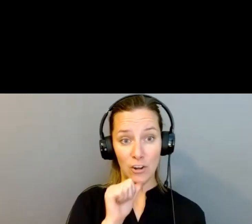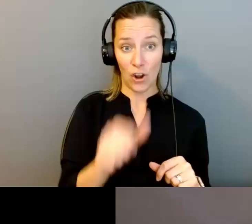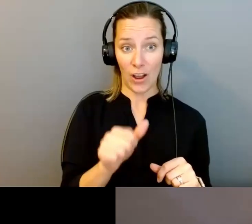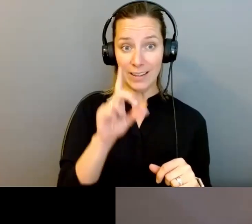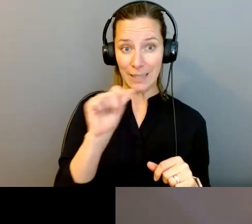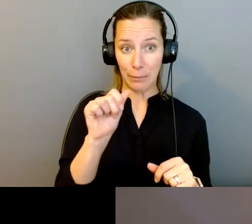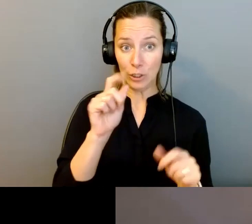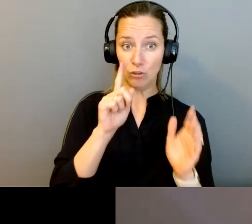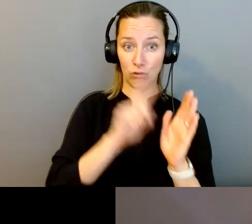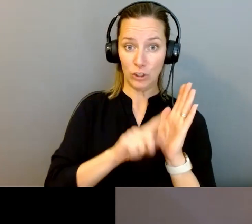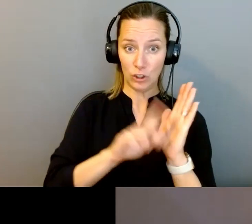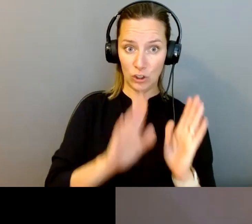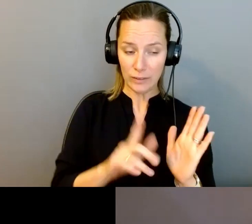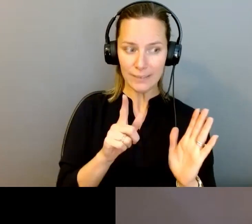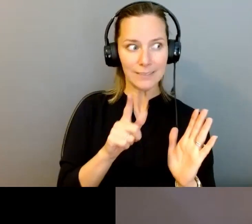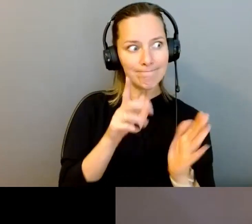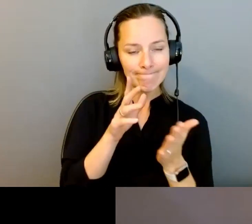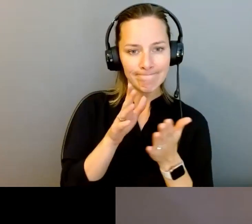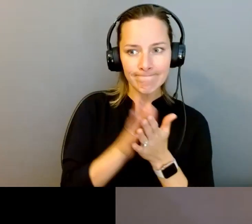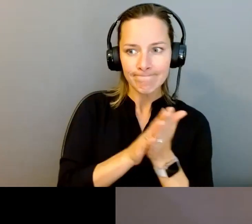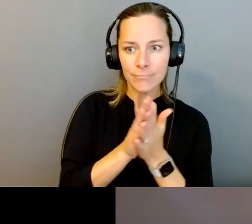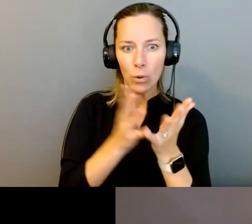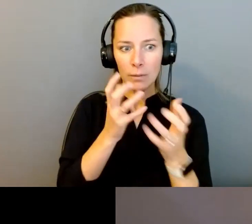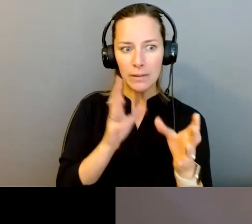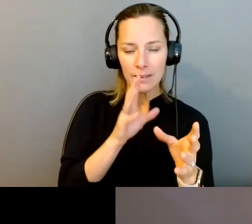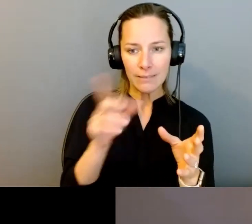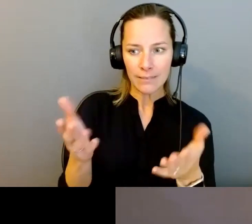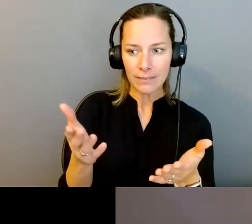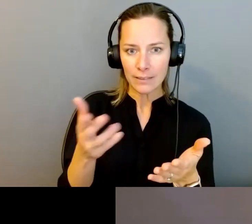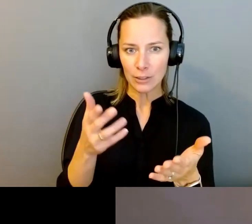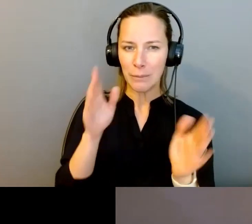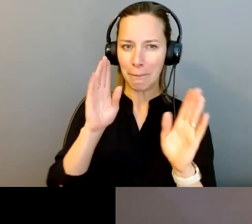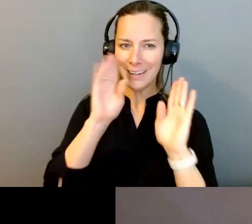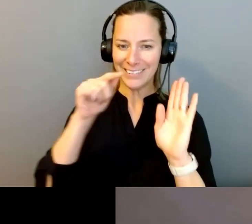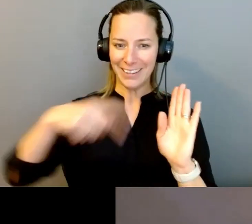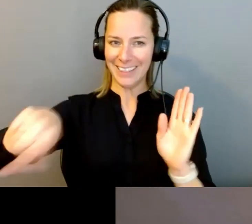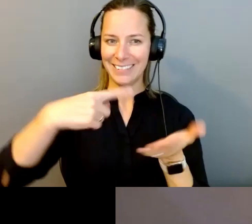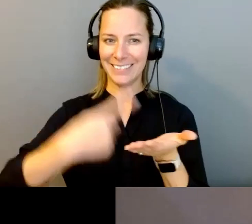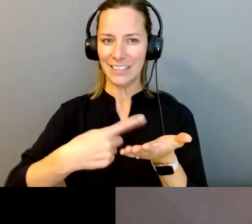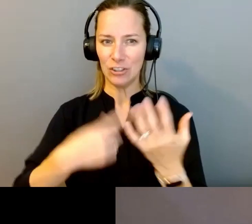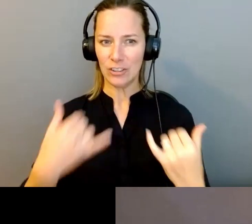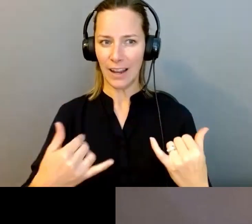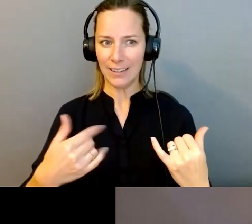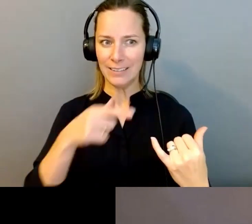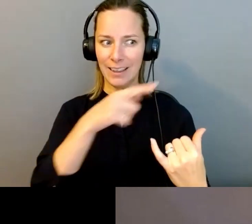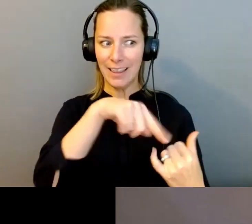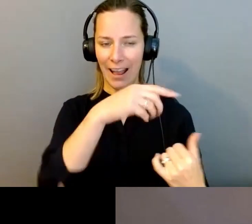interested in this field to pay attention to this discussion because there's a responsibility for